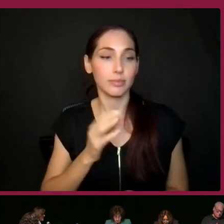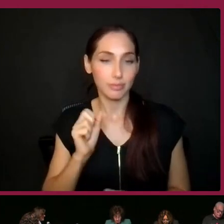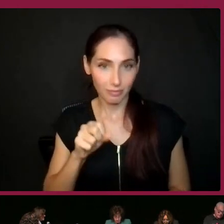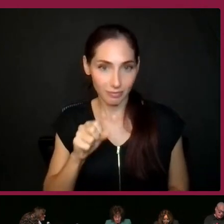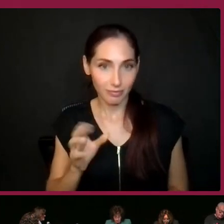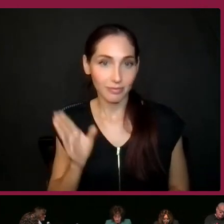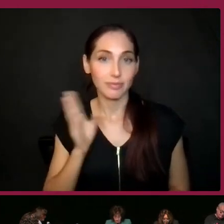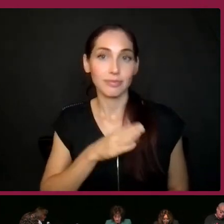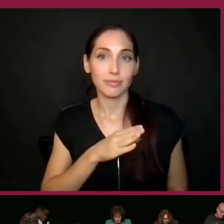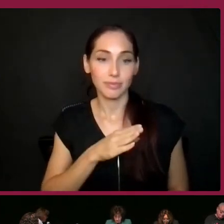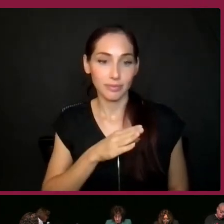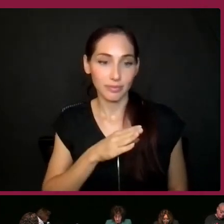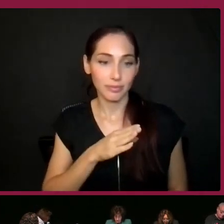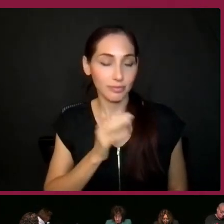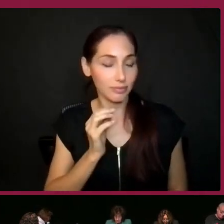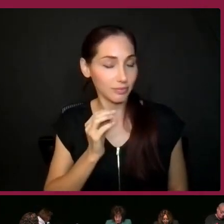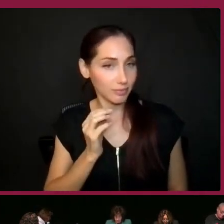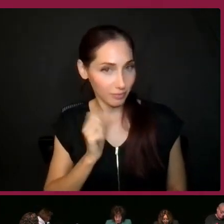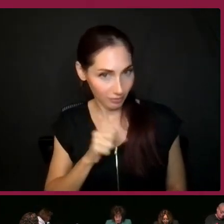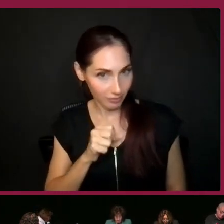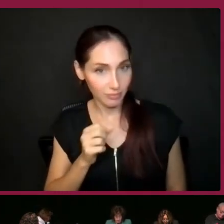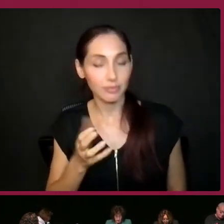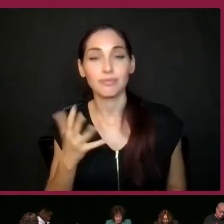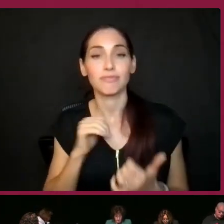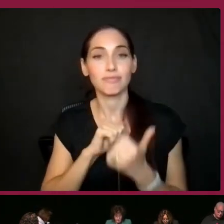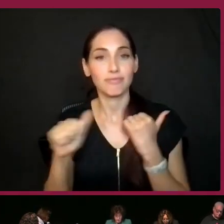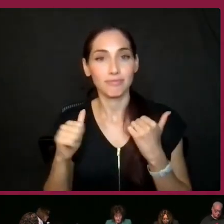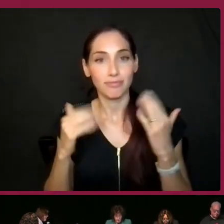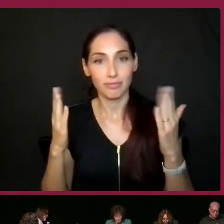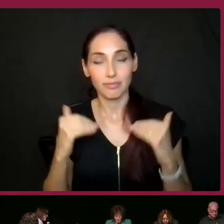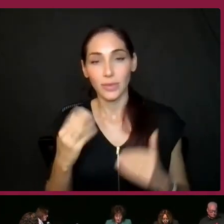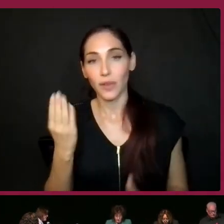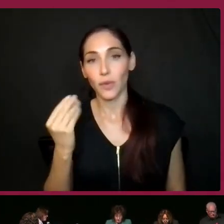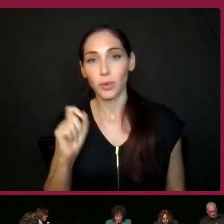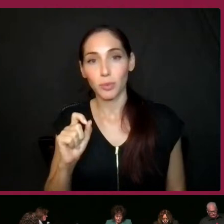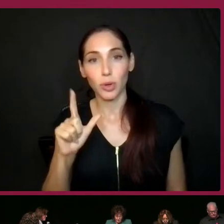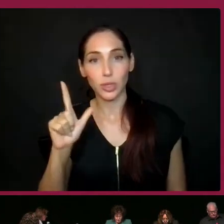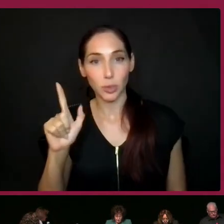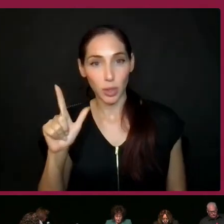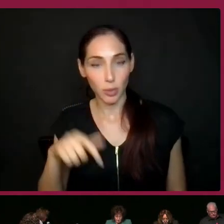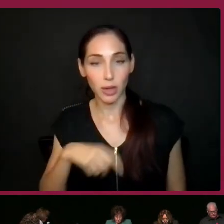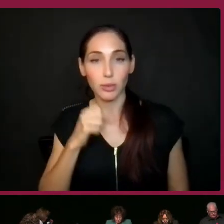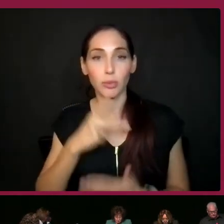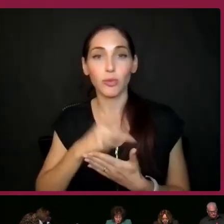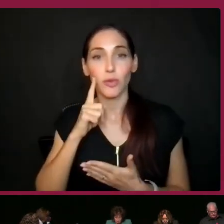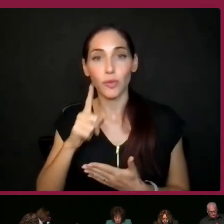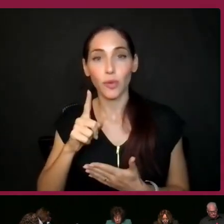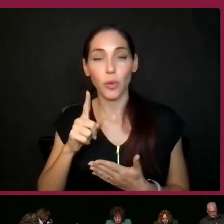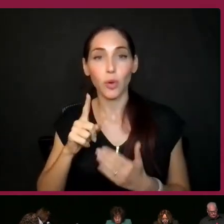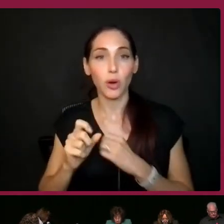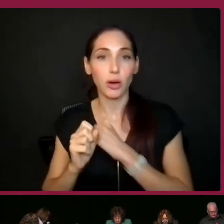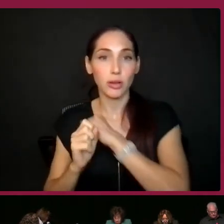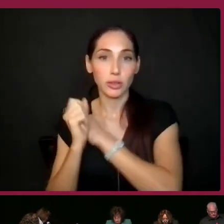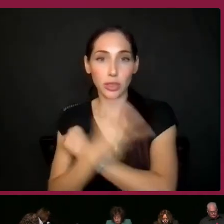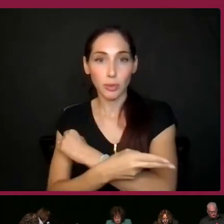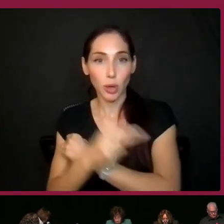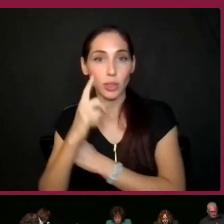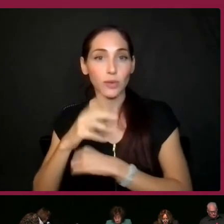Trustee Adams? Aye. Trustee Harvey? Yes. Motion carries. 1421 is approval to dispose of surplus obsolete